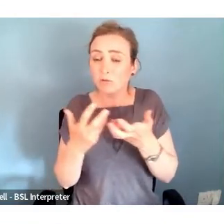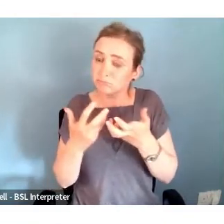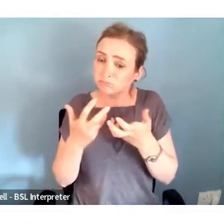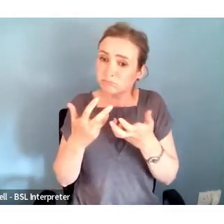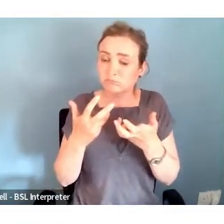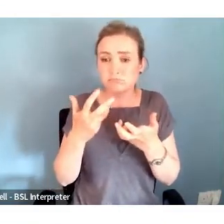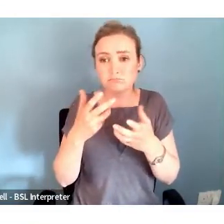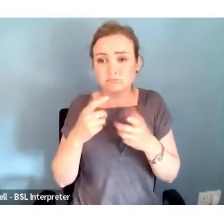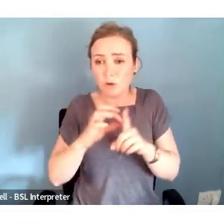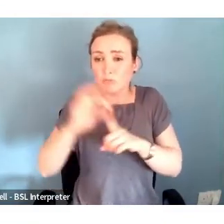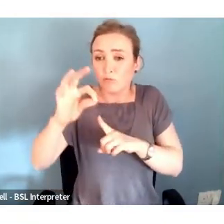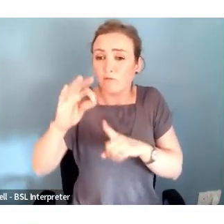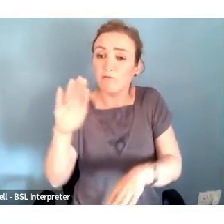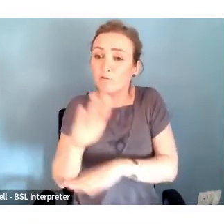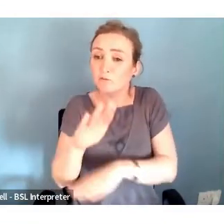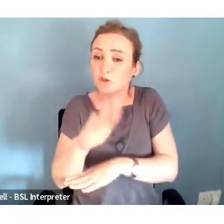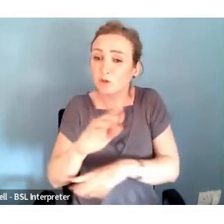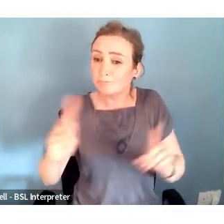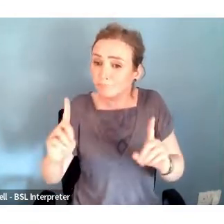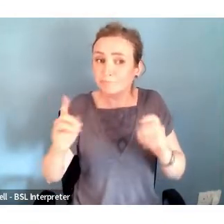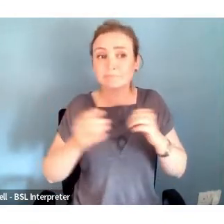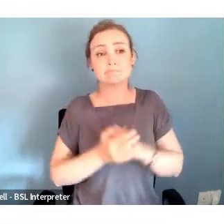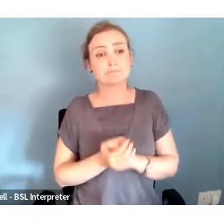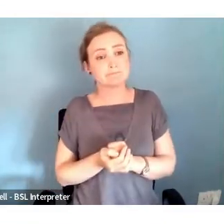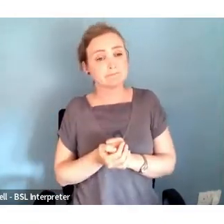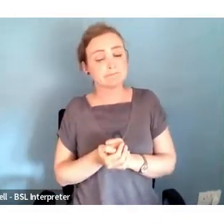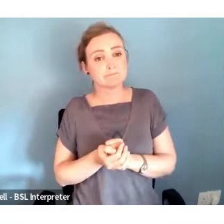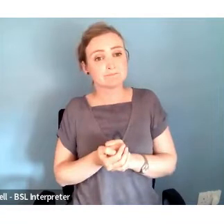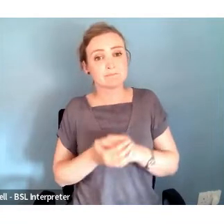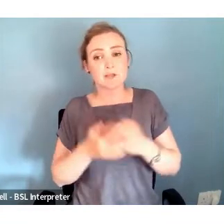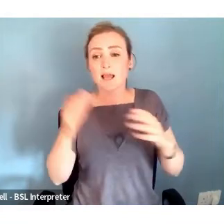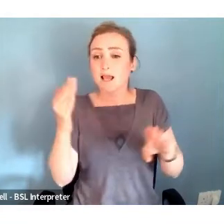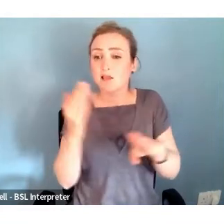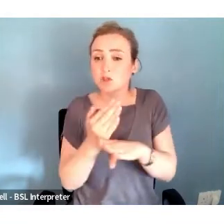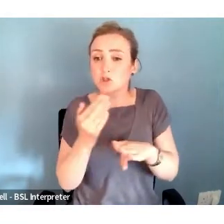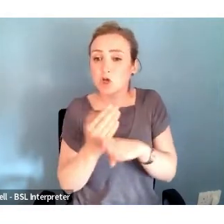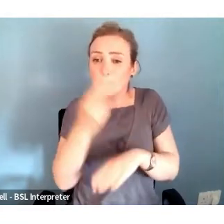actual job design itself I mentioned before: Can we do to